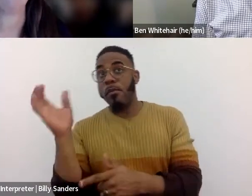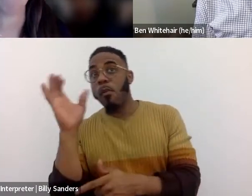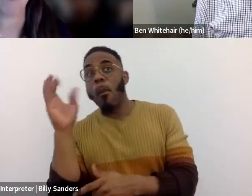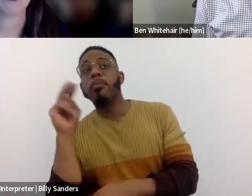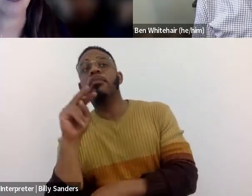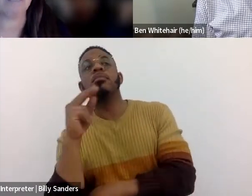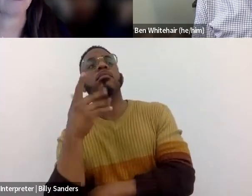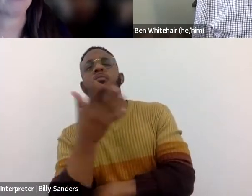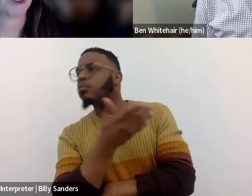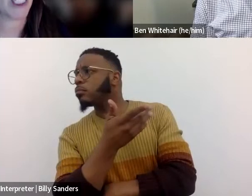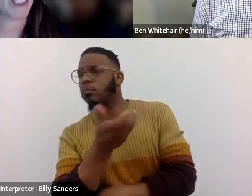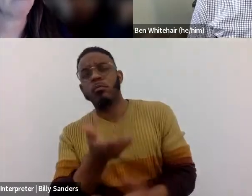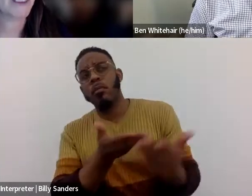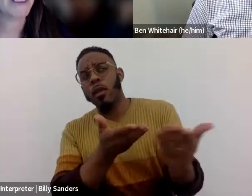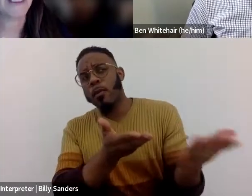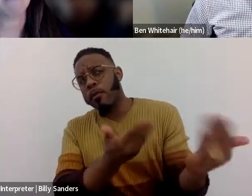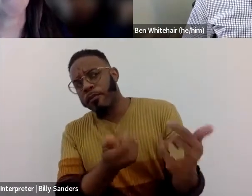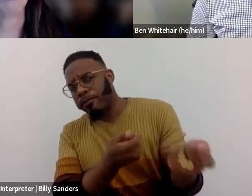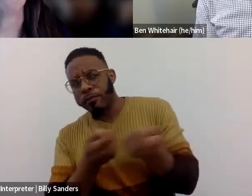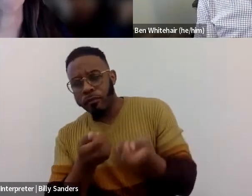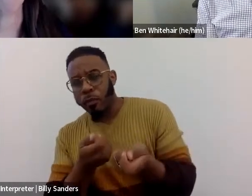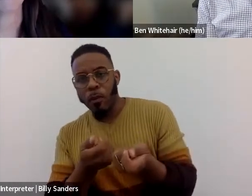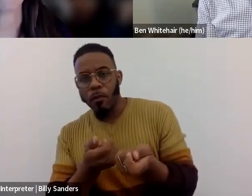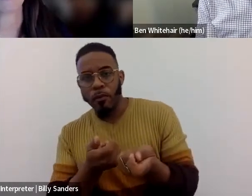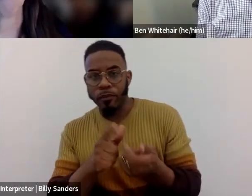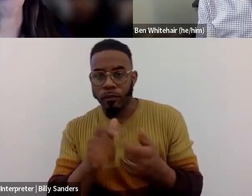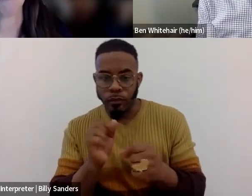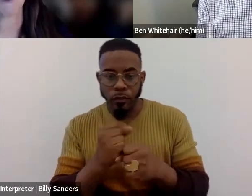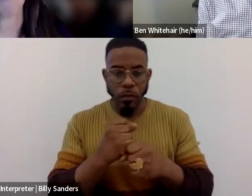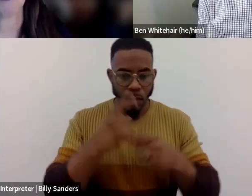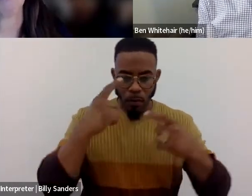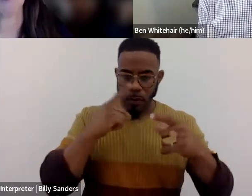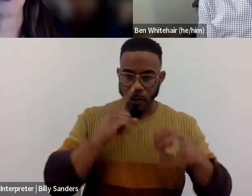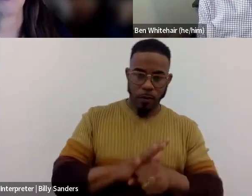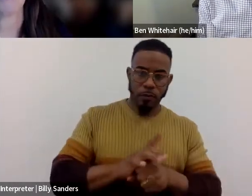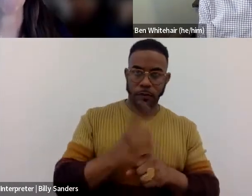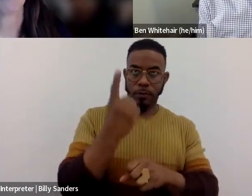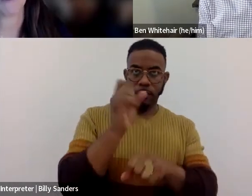and wanted to offer them a job. And when you've made this commitment to an employer,